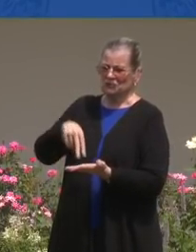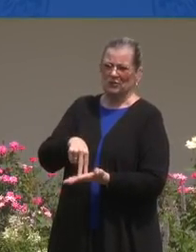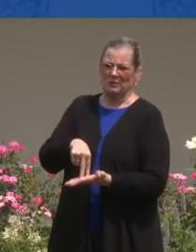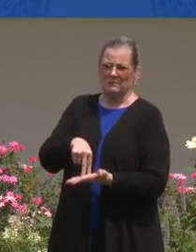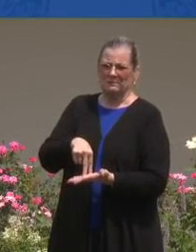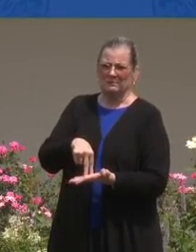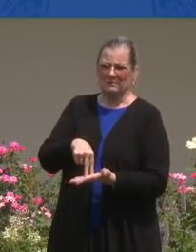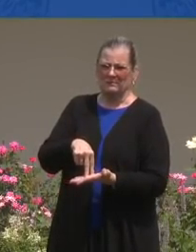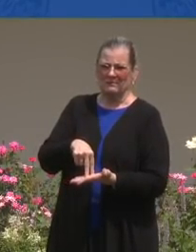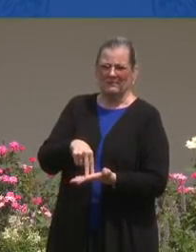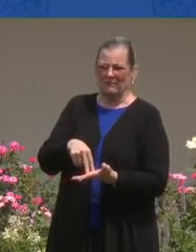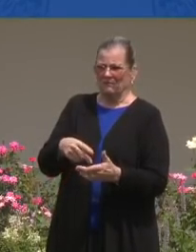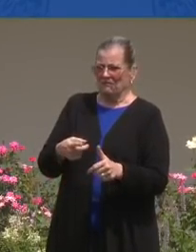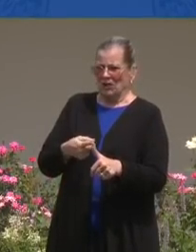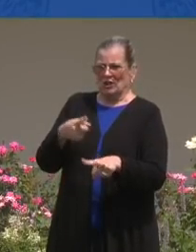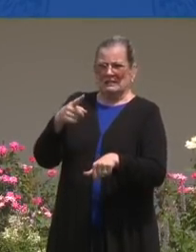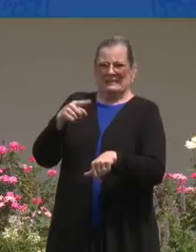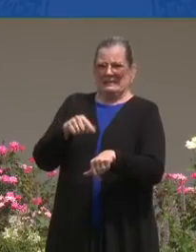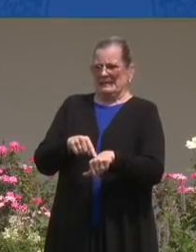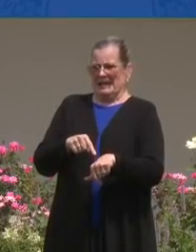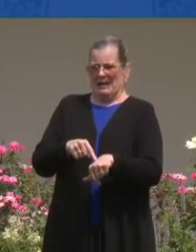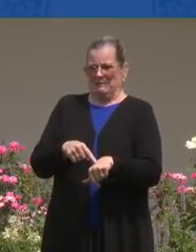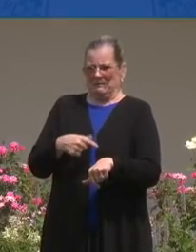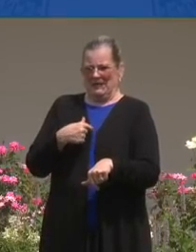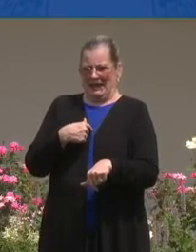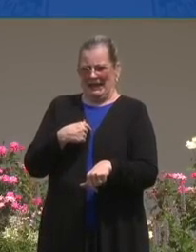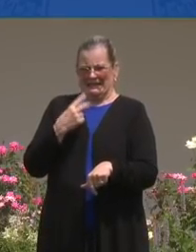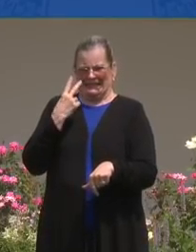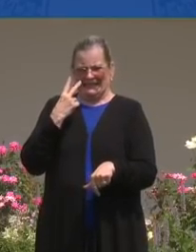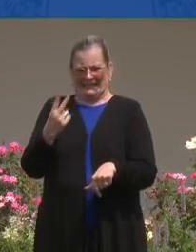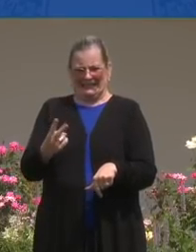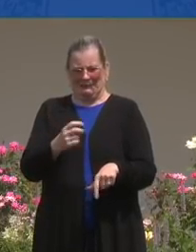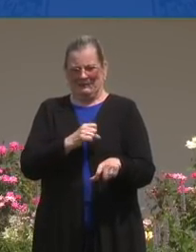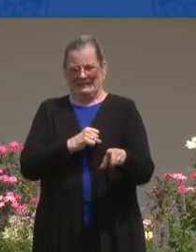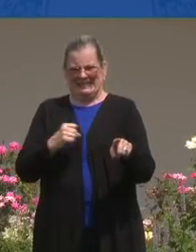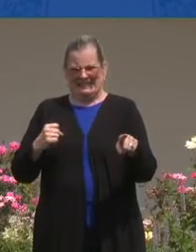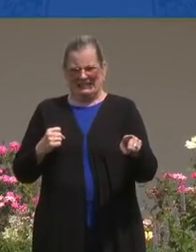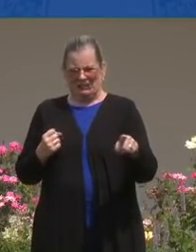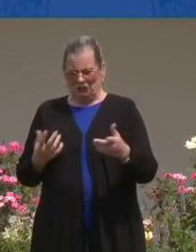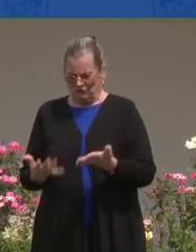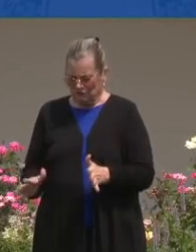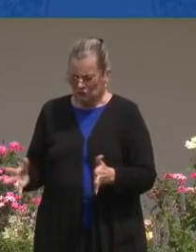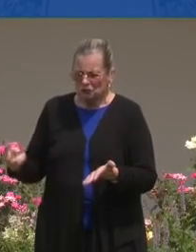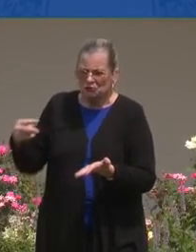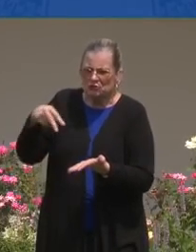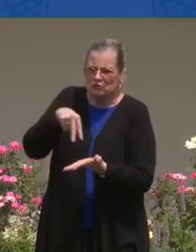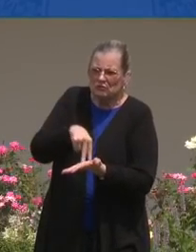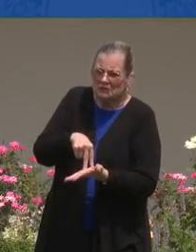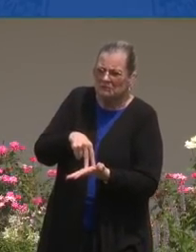He stood up and he signed in a speech to his brother. Tom wasn't just sending a message